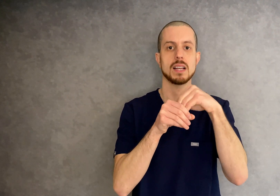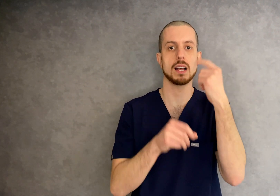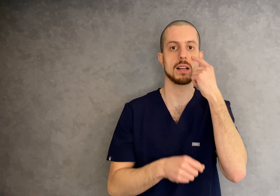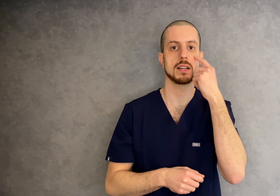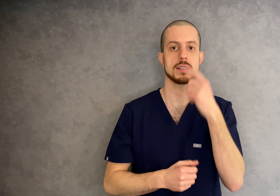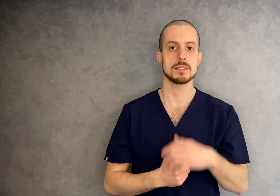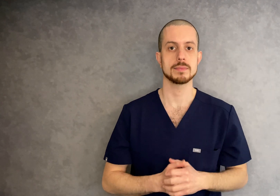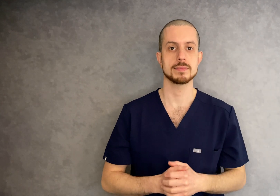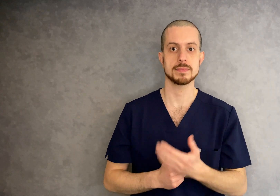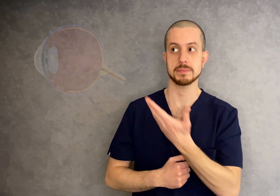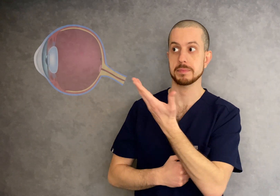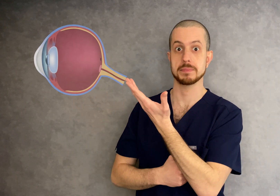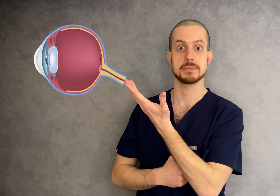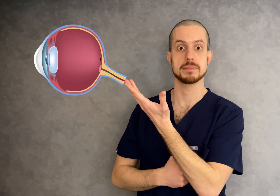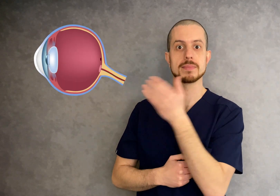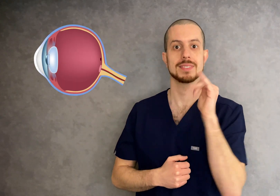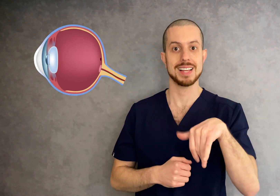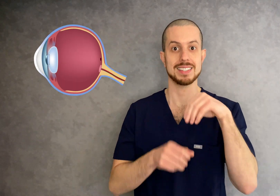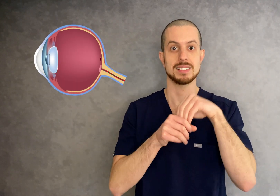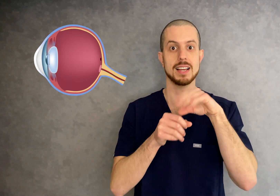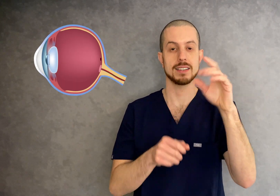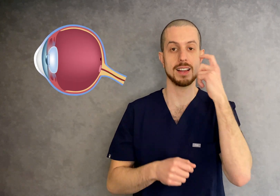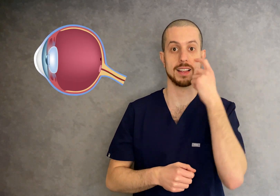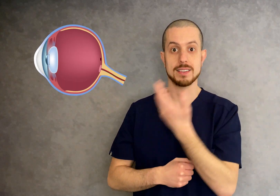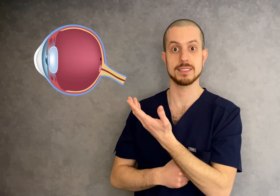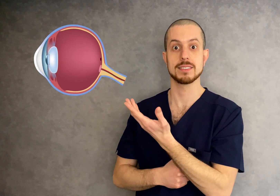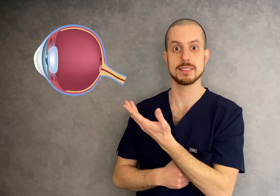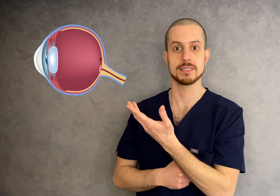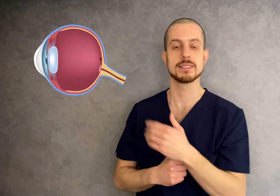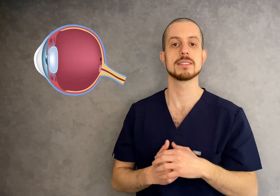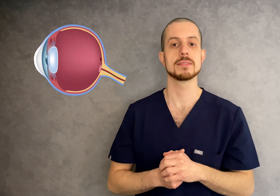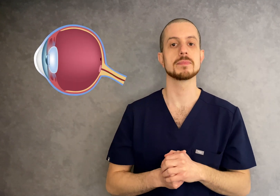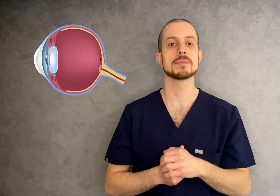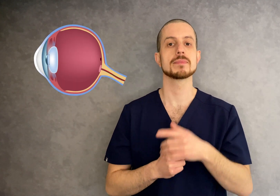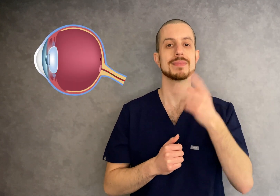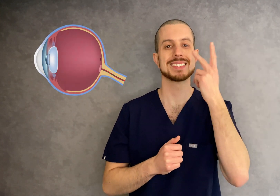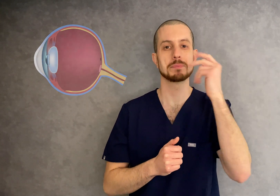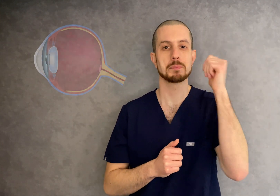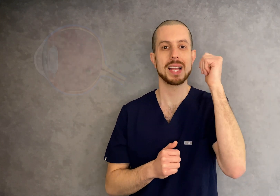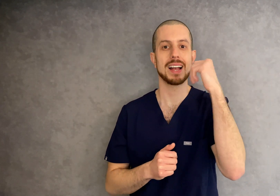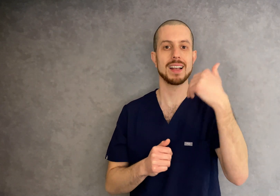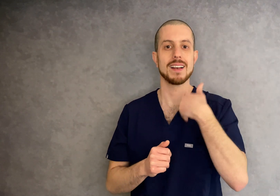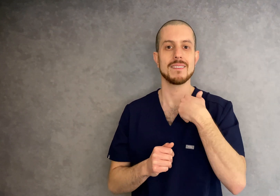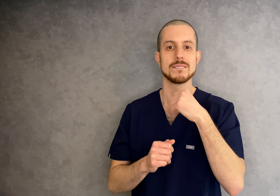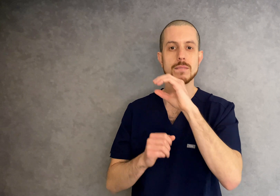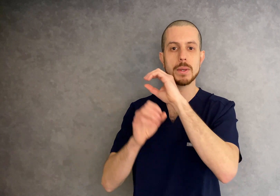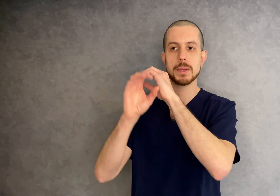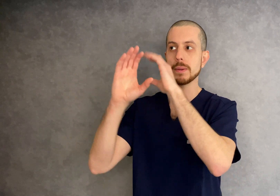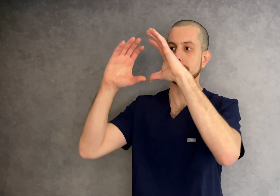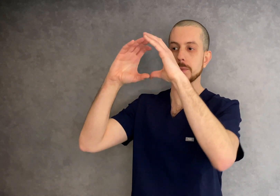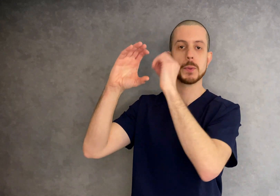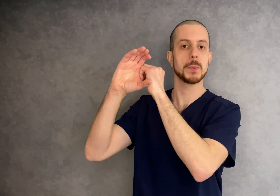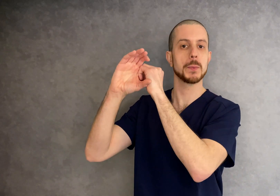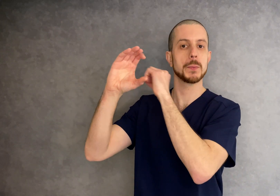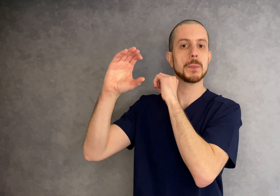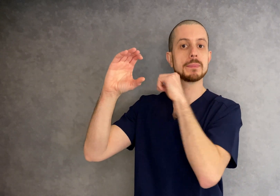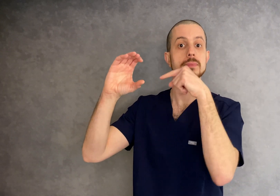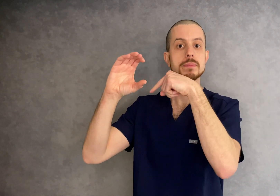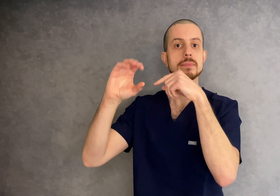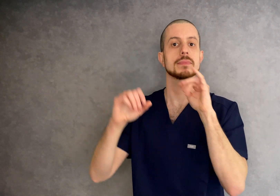Let me show you what it looks like inside the eye. This is what it looks like inside your eye. If you look at the back of your eyeball you'll notice that there is something protruding from it.